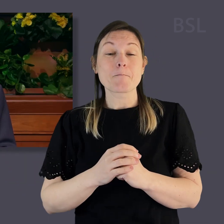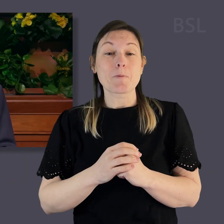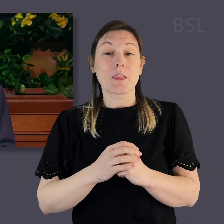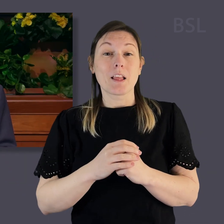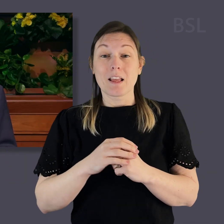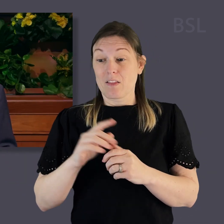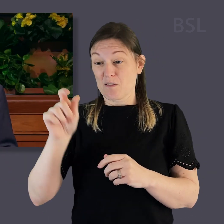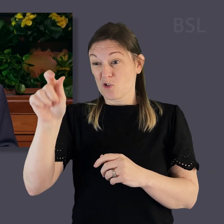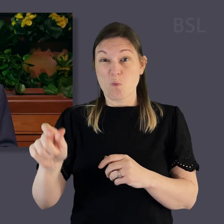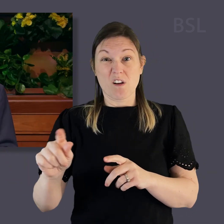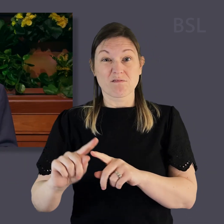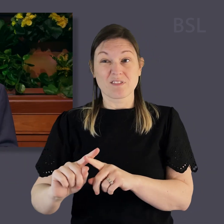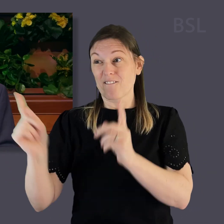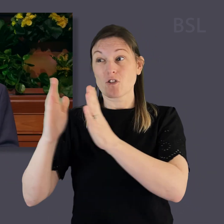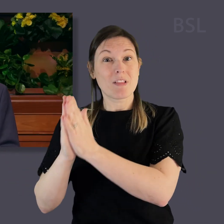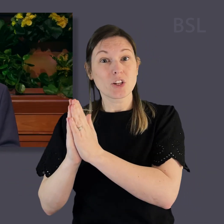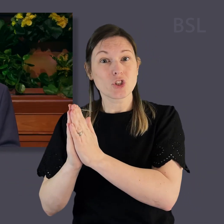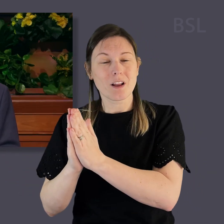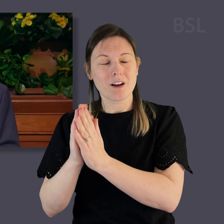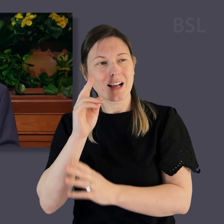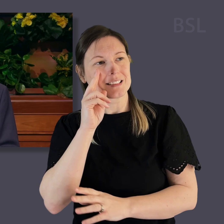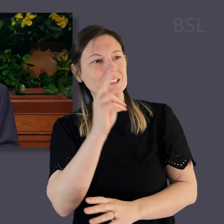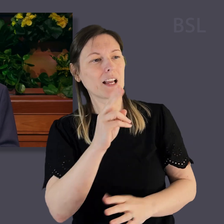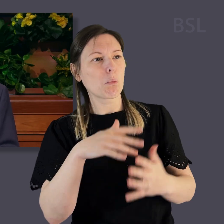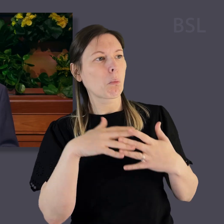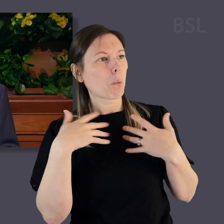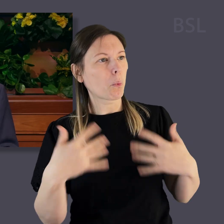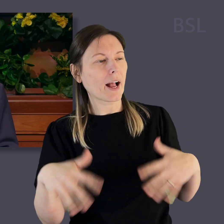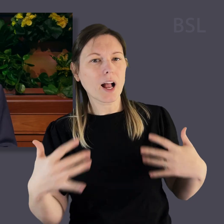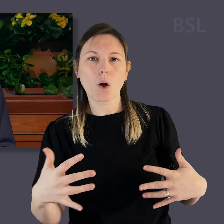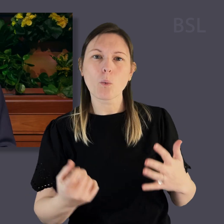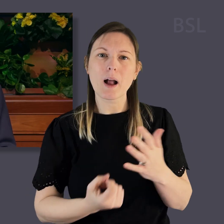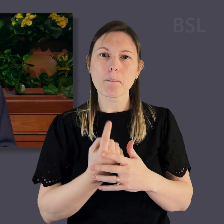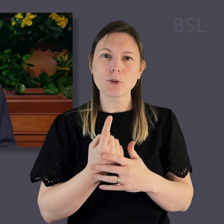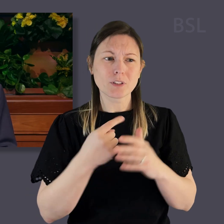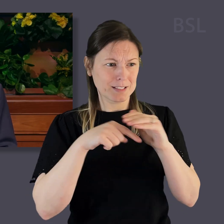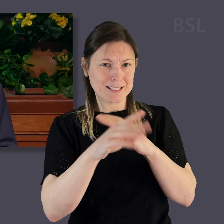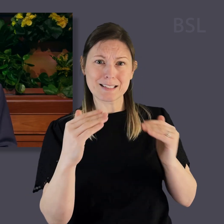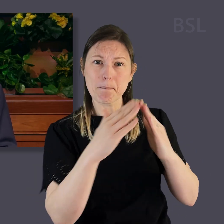when someone not of our faith recognises the majesty of what happens in the temple.